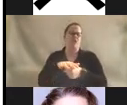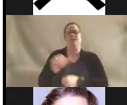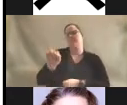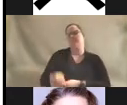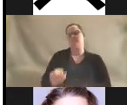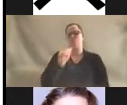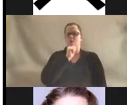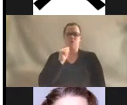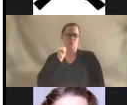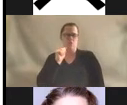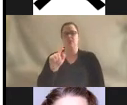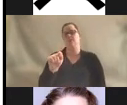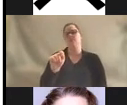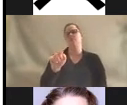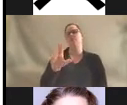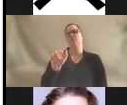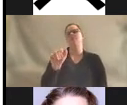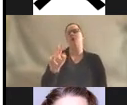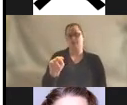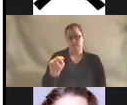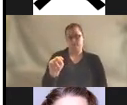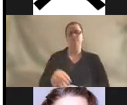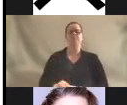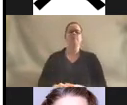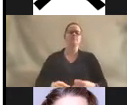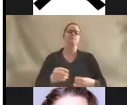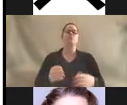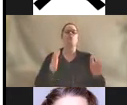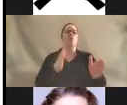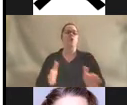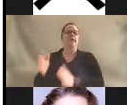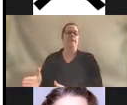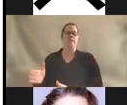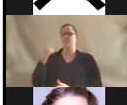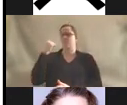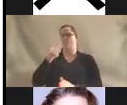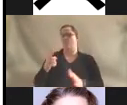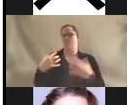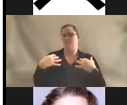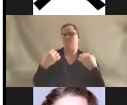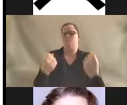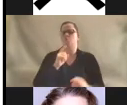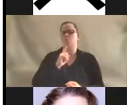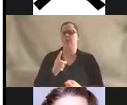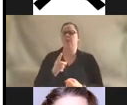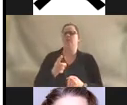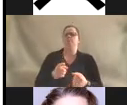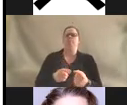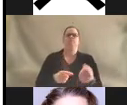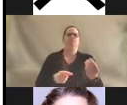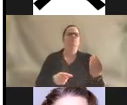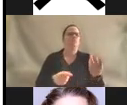So that organizing for health really informs my whole ethos,